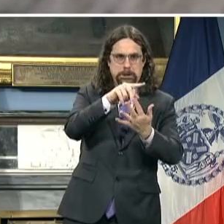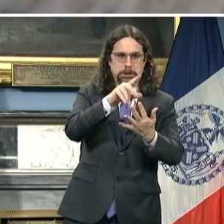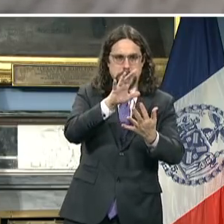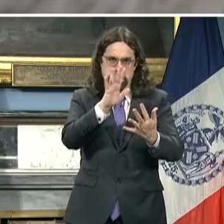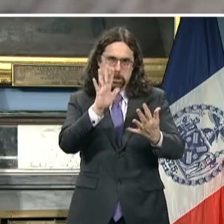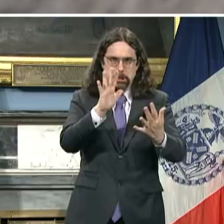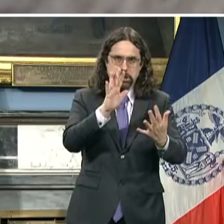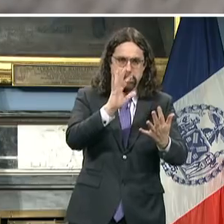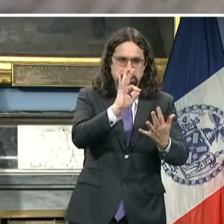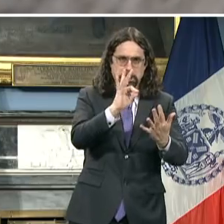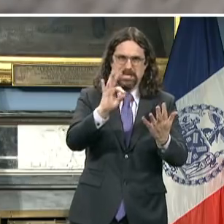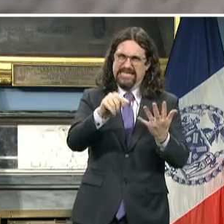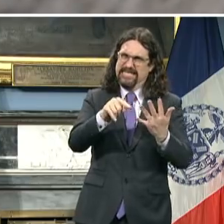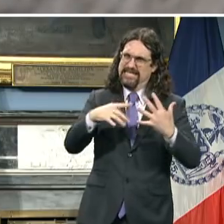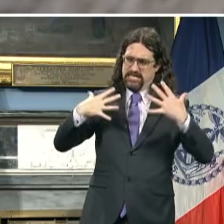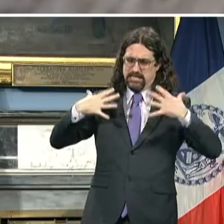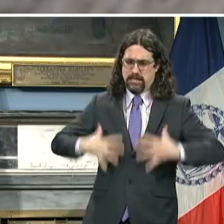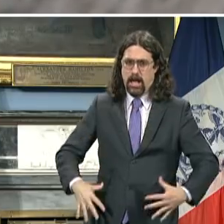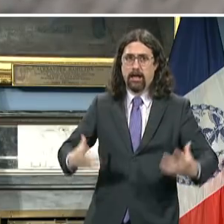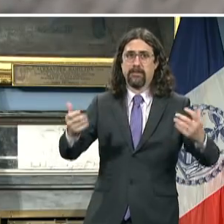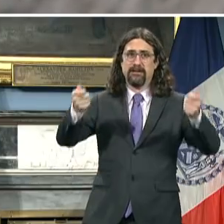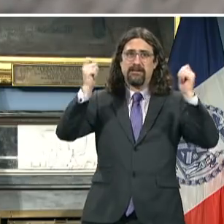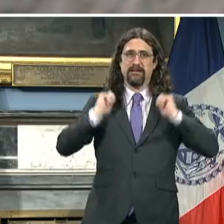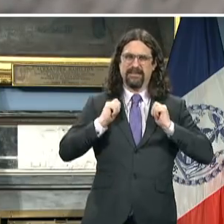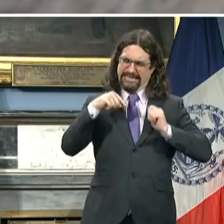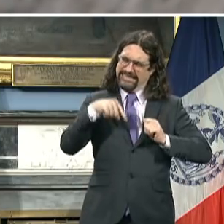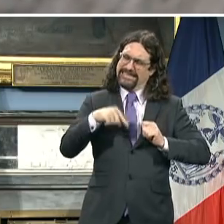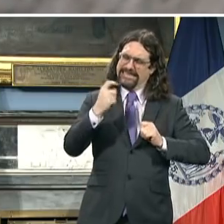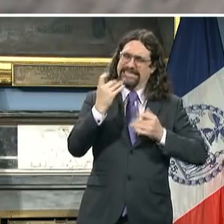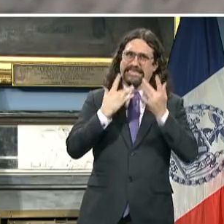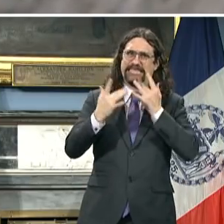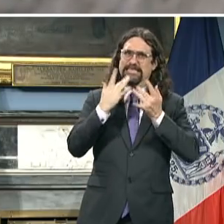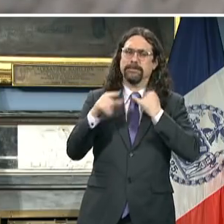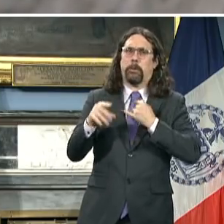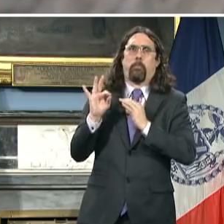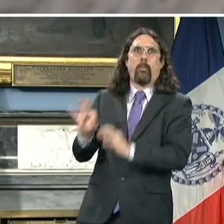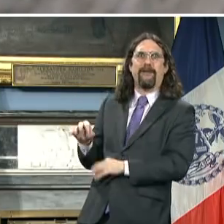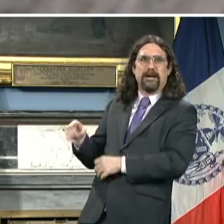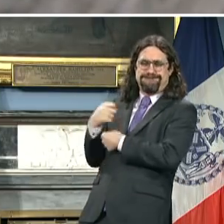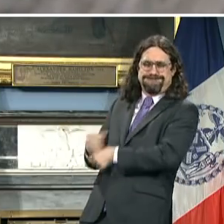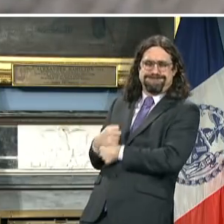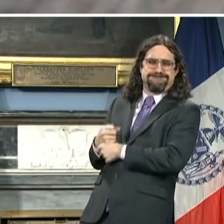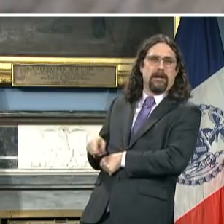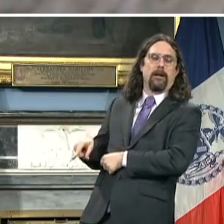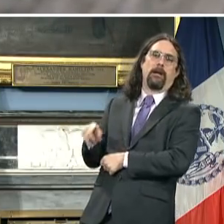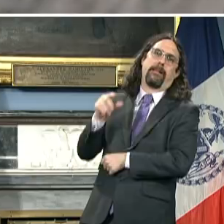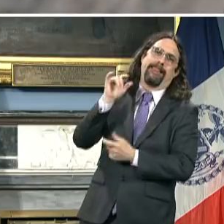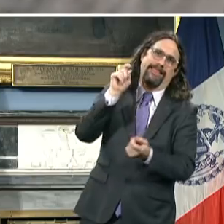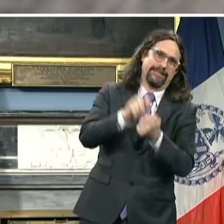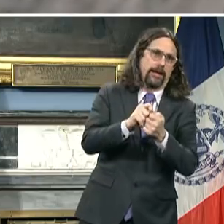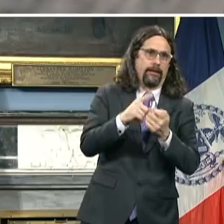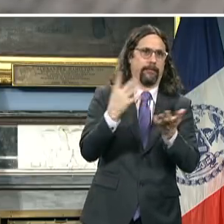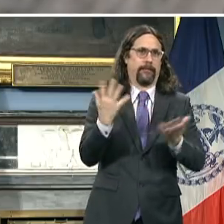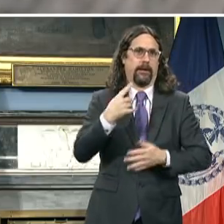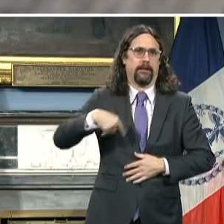HOSPITAL SYSTEM HAS ENOUGH ORF THIS WEEK, BUT SOME OF THE